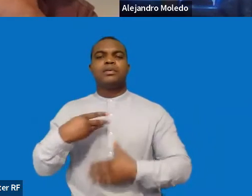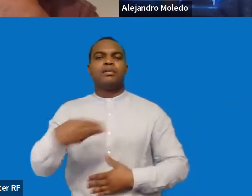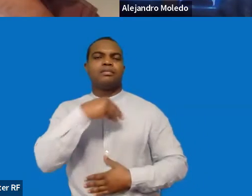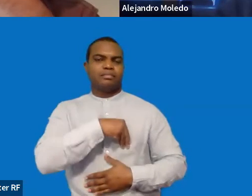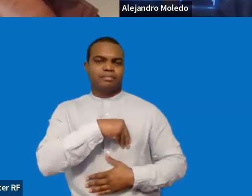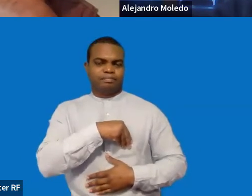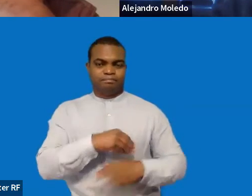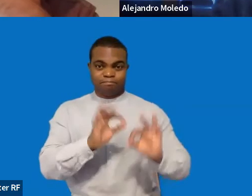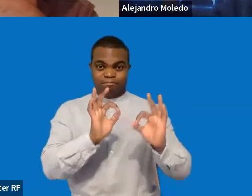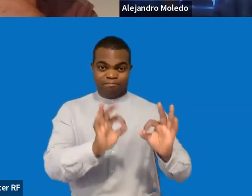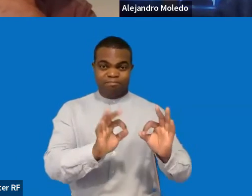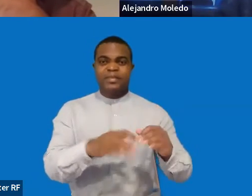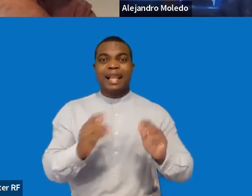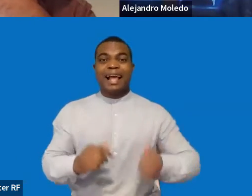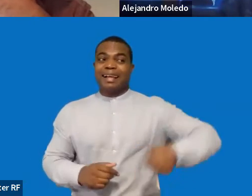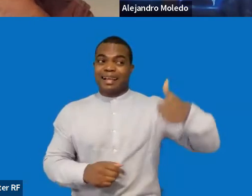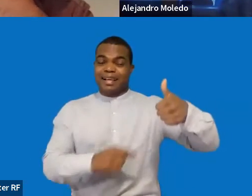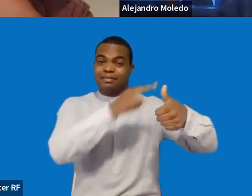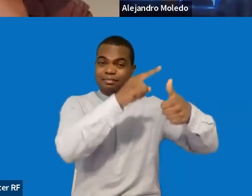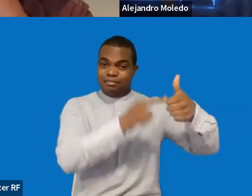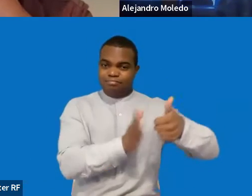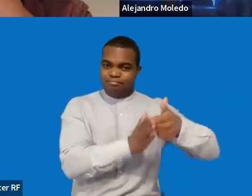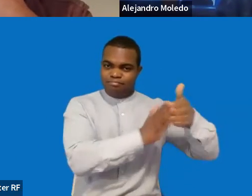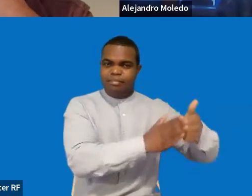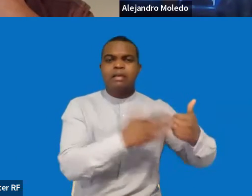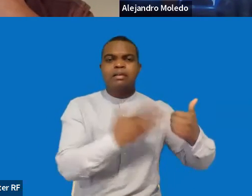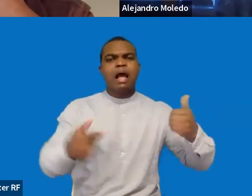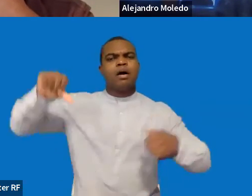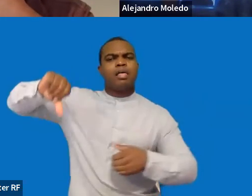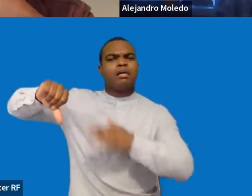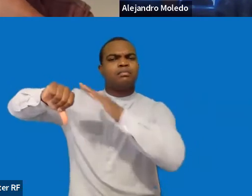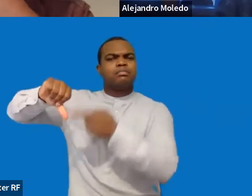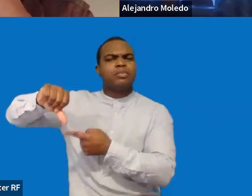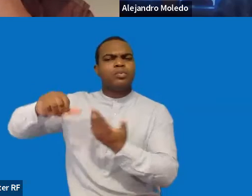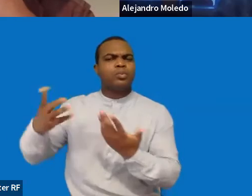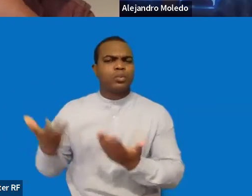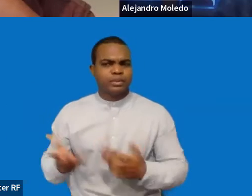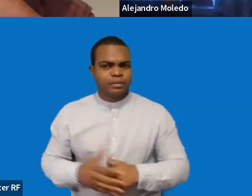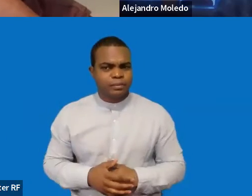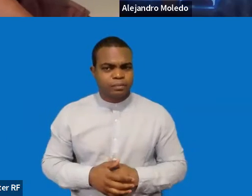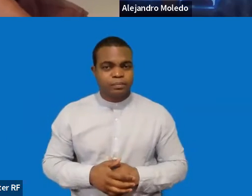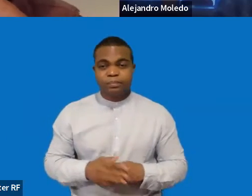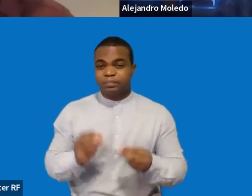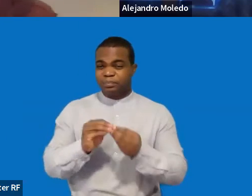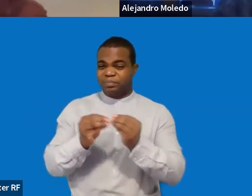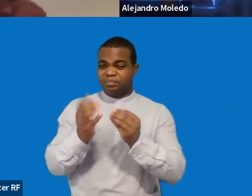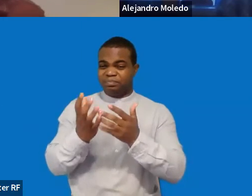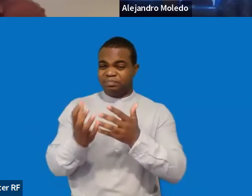is that the European Disability Card, even though it's a very good proposal that we are welcoming very much,